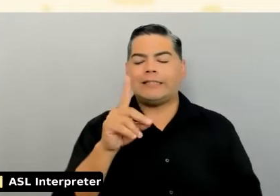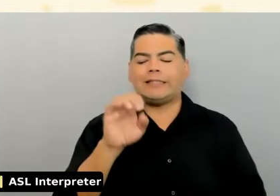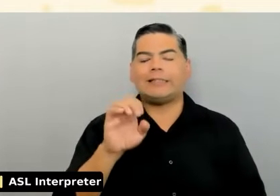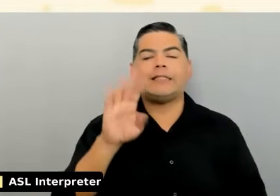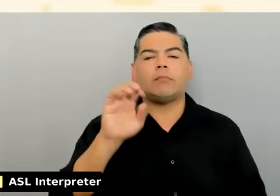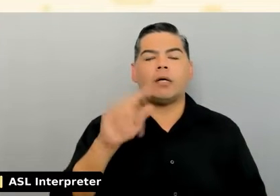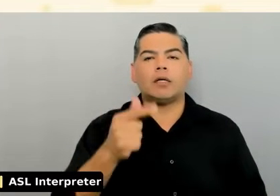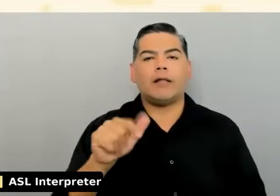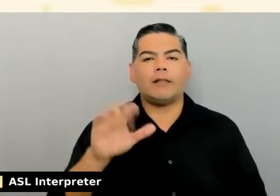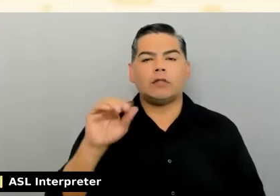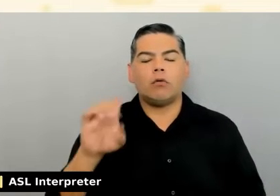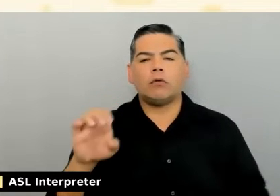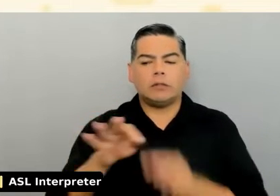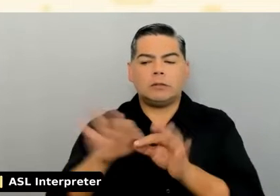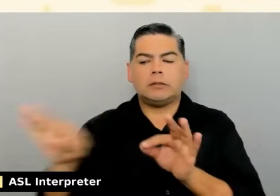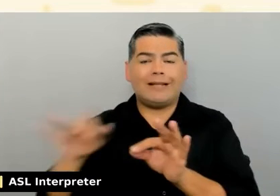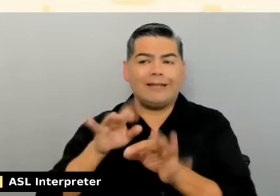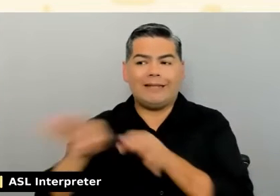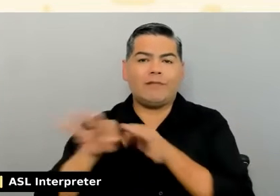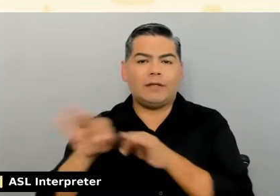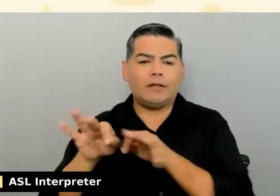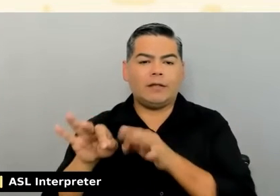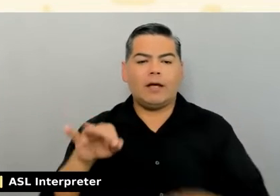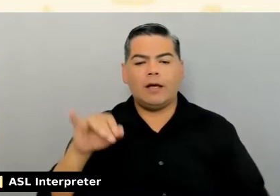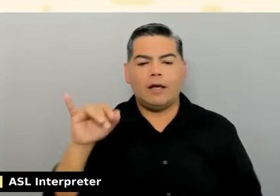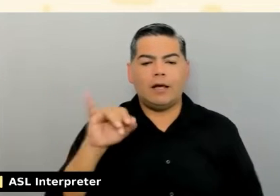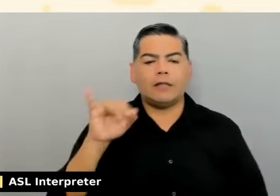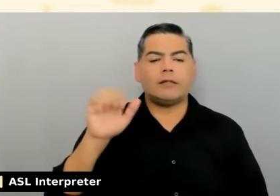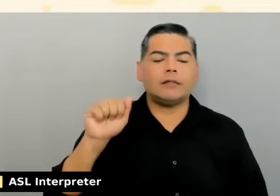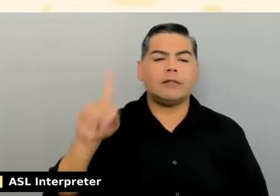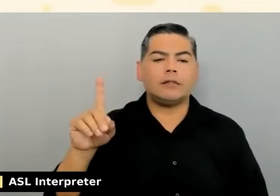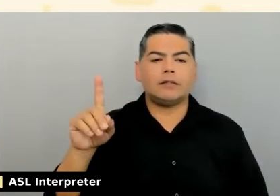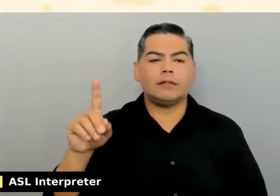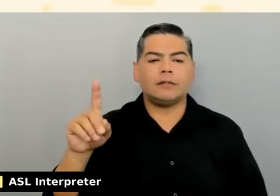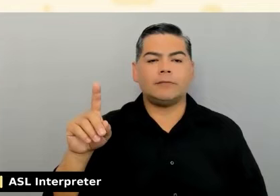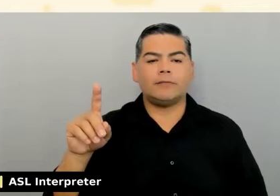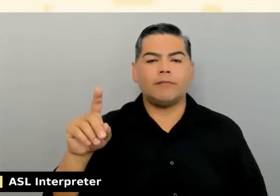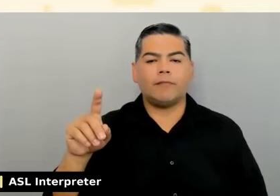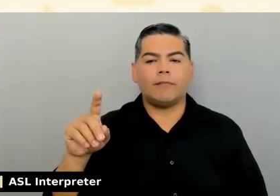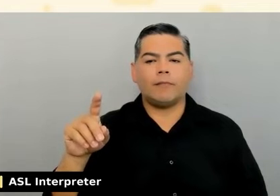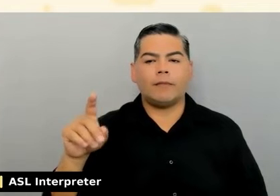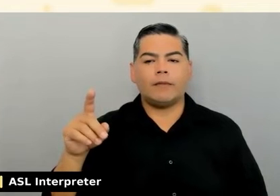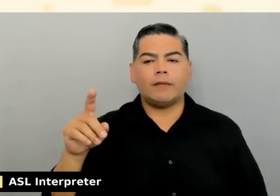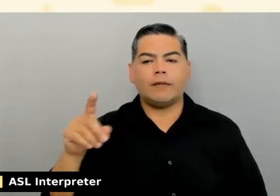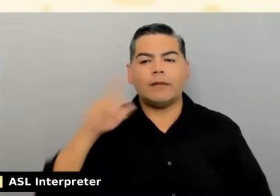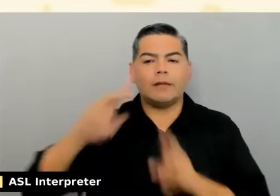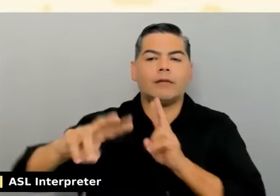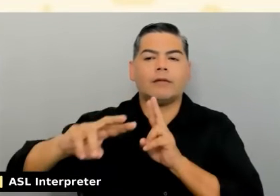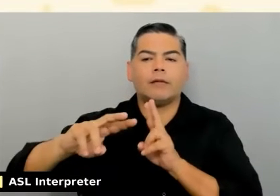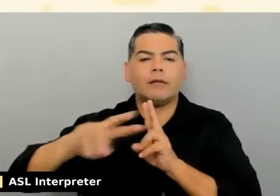that we are defining ID and the bookmark href attribute correctly.